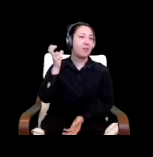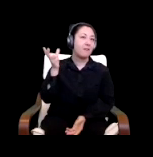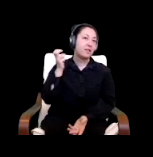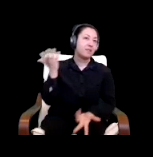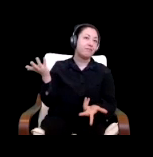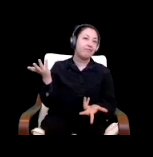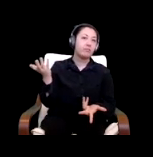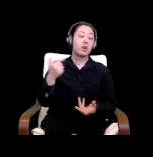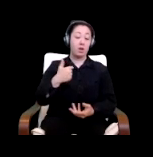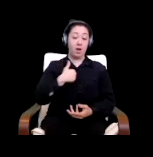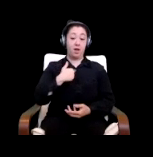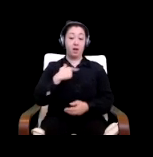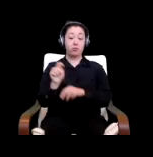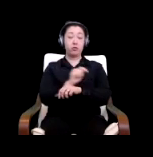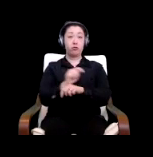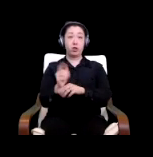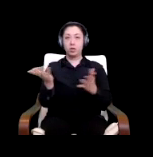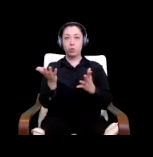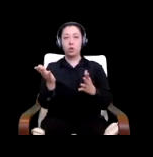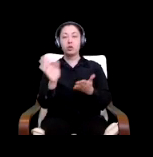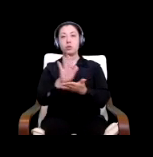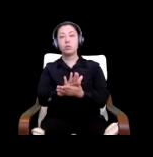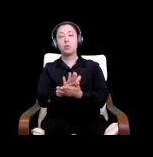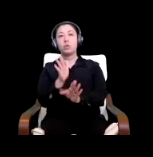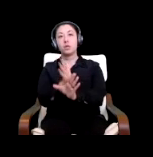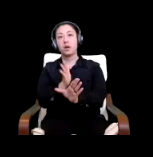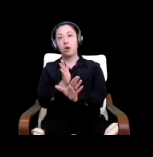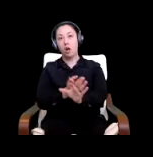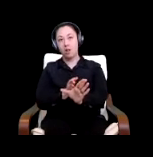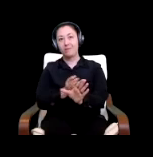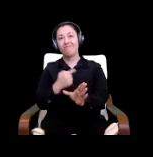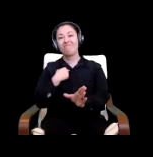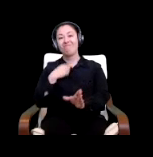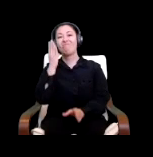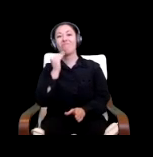I am trained as a school psychologist so I also see the other side of it. I have worked